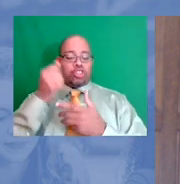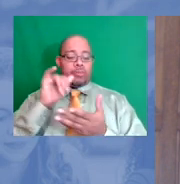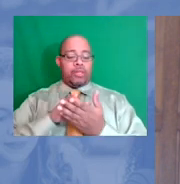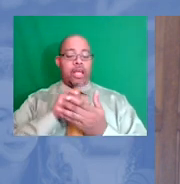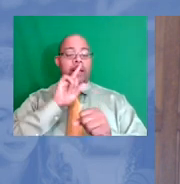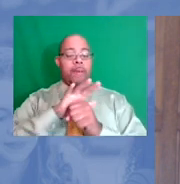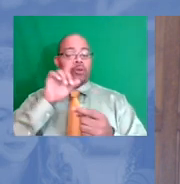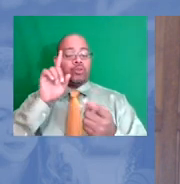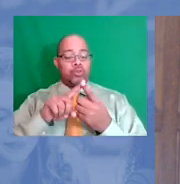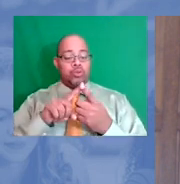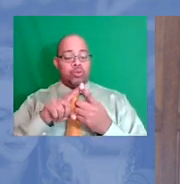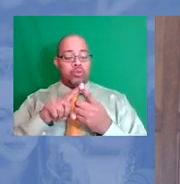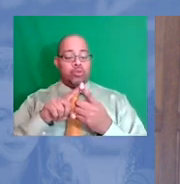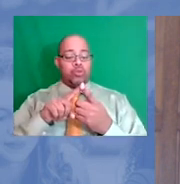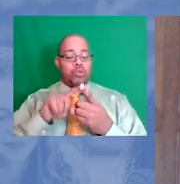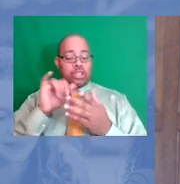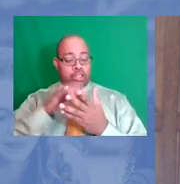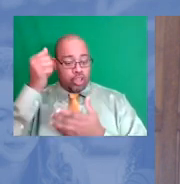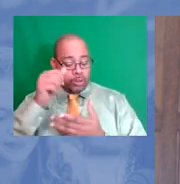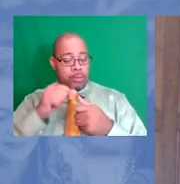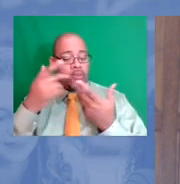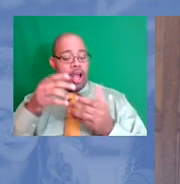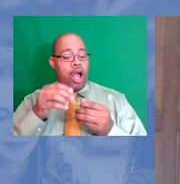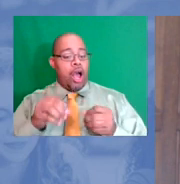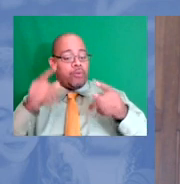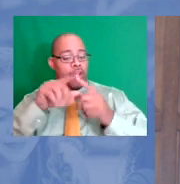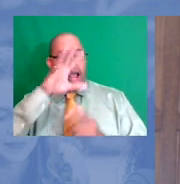THESE SCHOLARSHIPS PROVIDE OPPORTUNITIES FOR AFRICAN AMERICANS AND HISPANICS AND LOWER